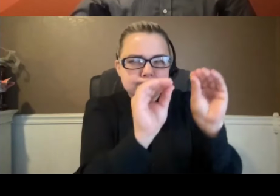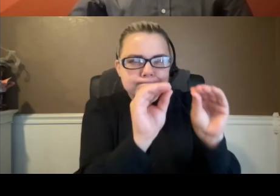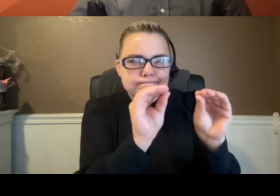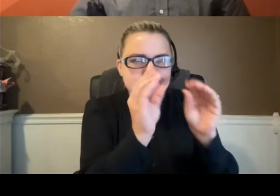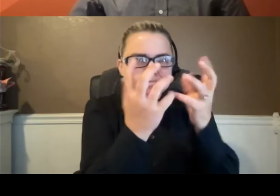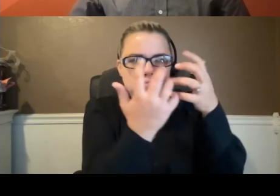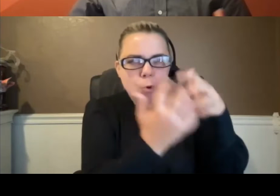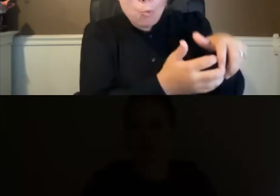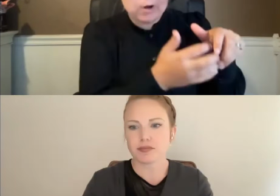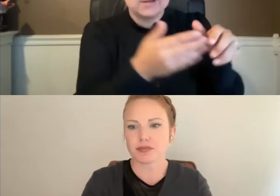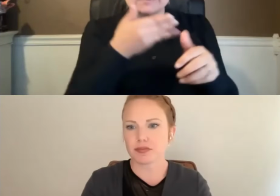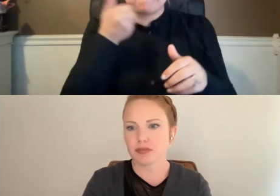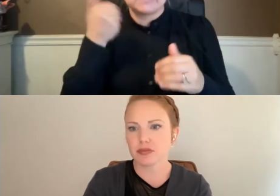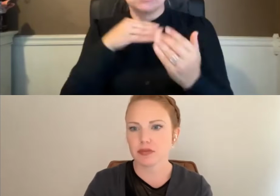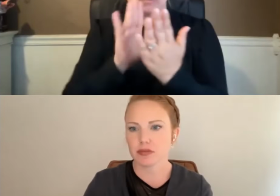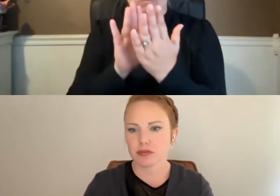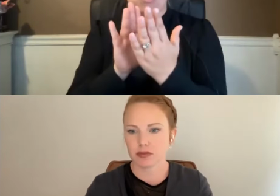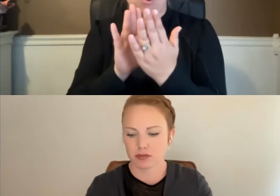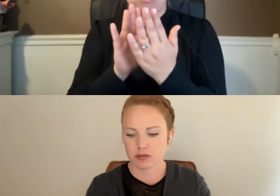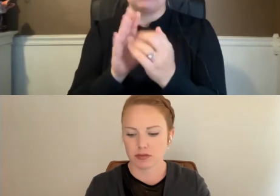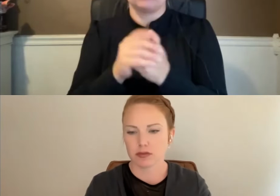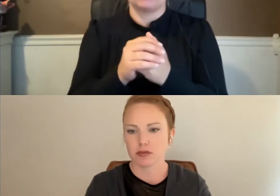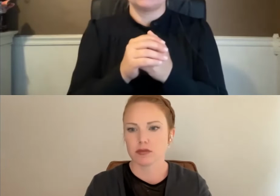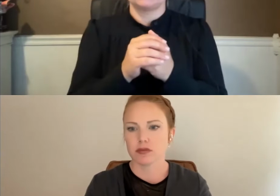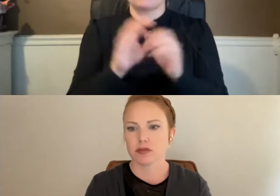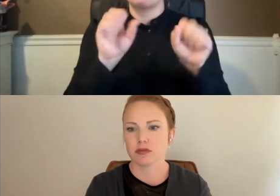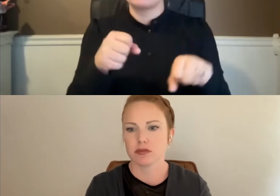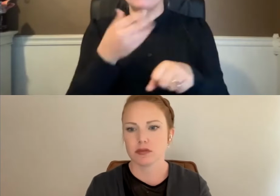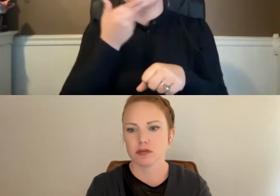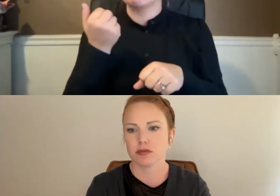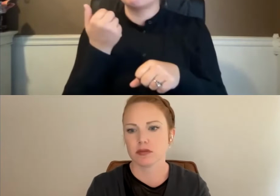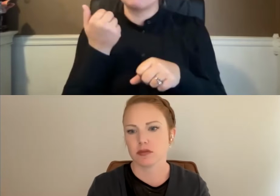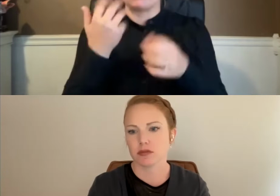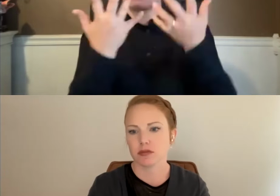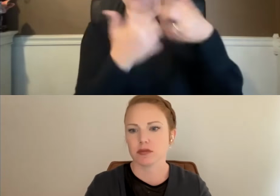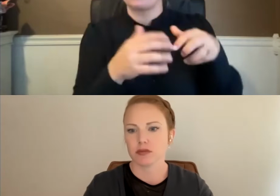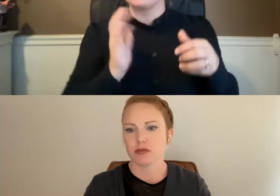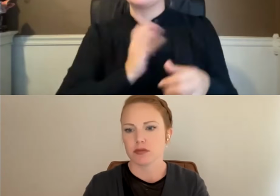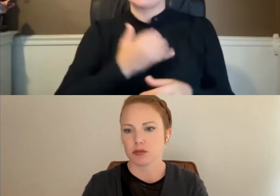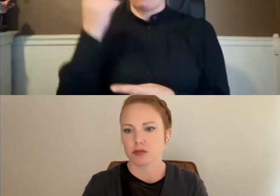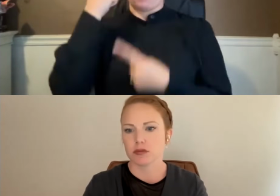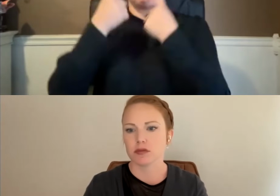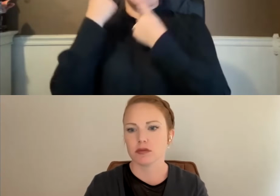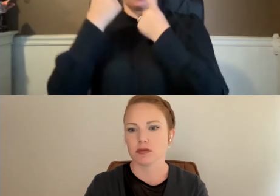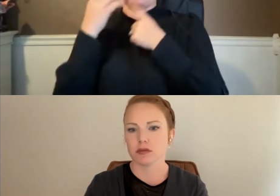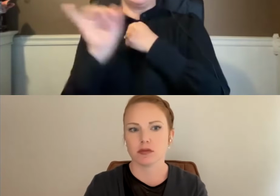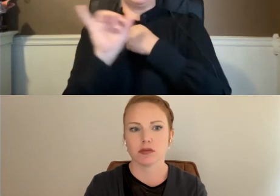them so that we can better think about and position these things. This in the context